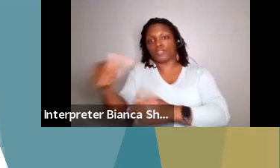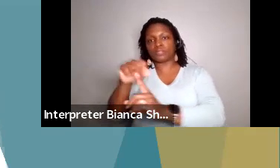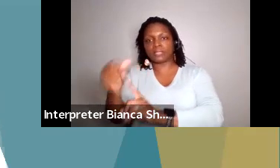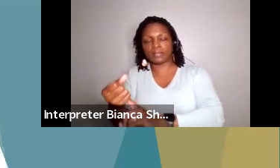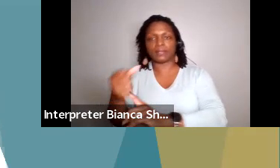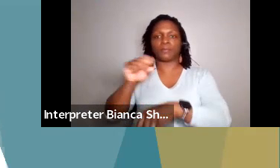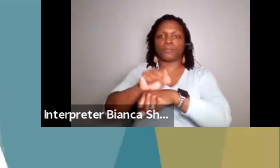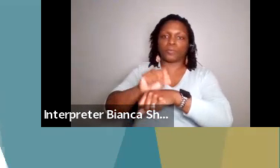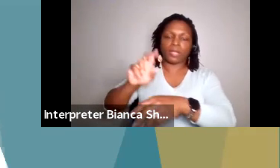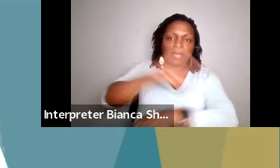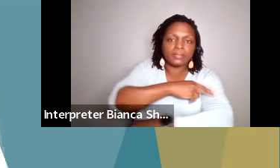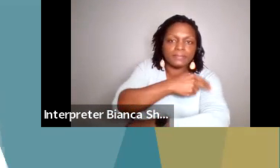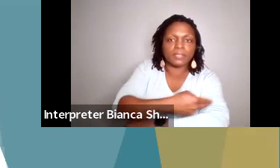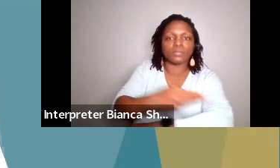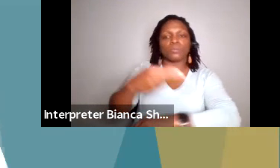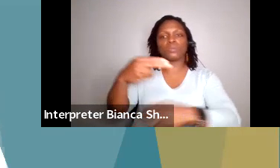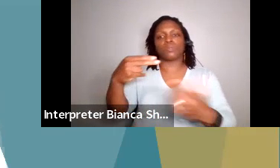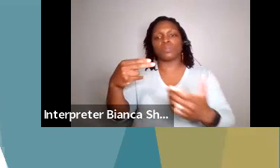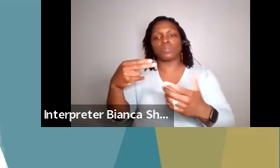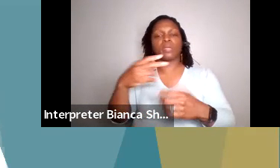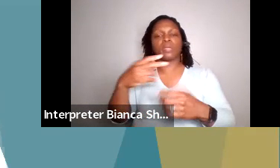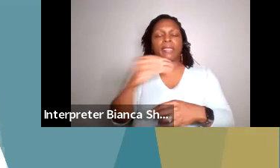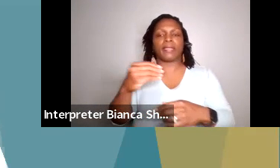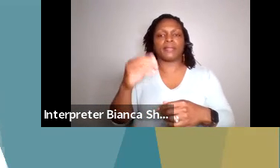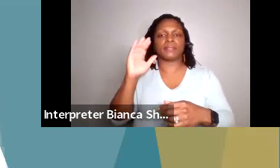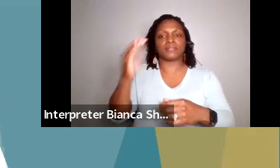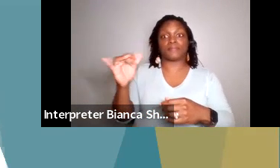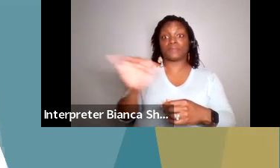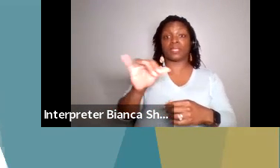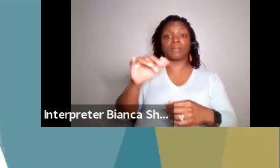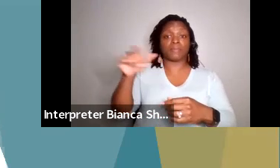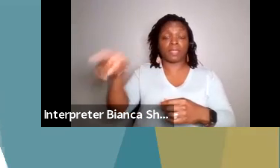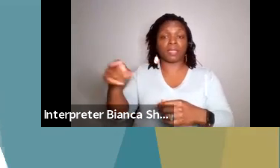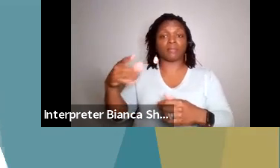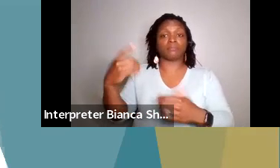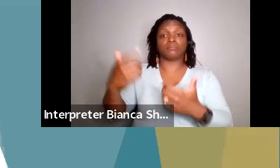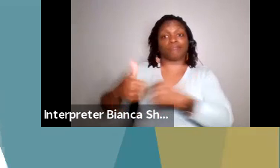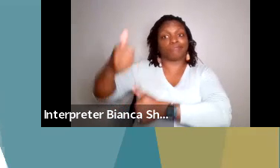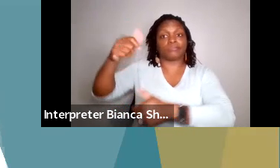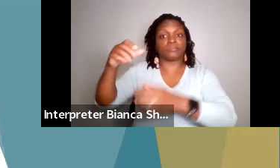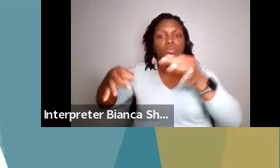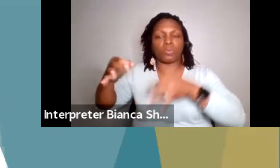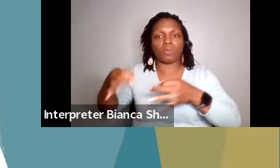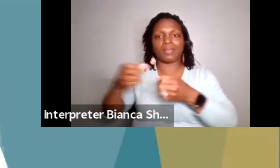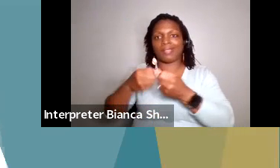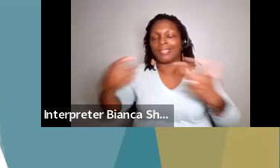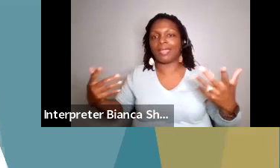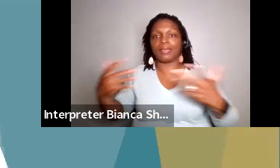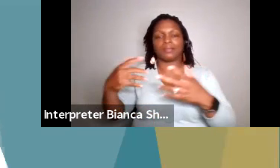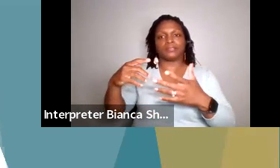an hospital setting, and then similarly for the Louisiana Supreme Court model nuances that come with legal work.